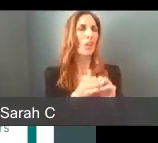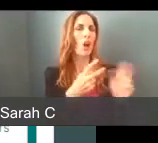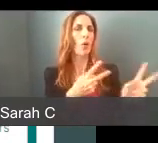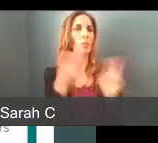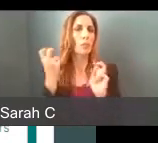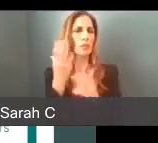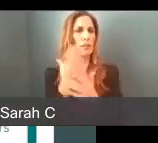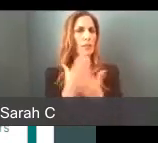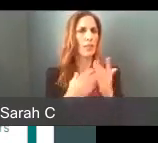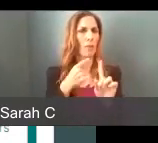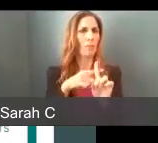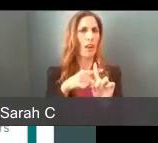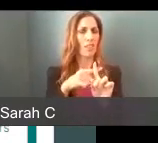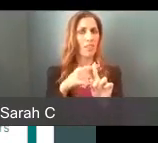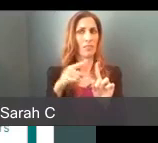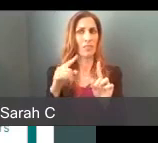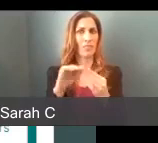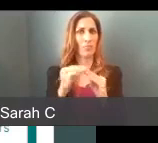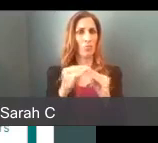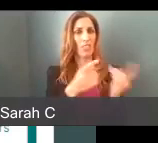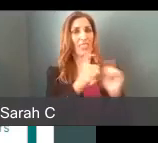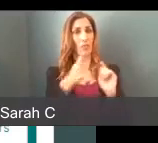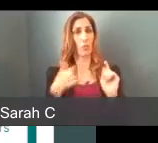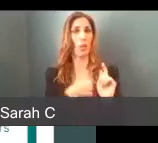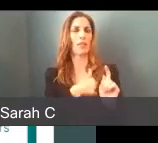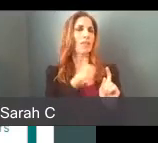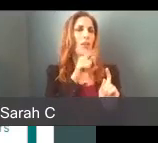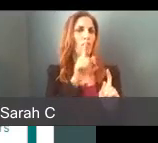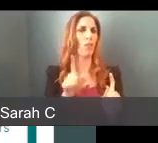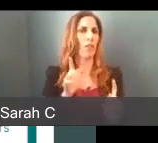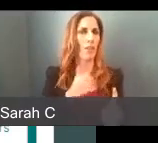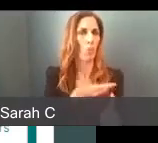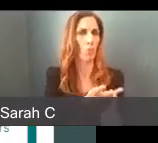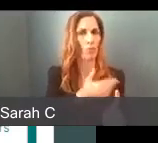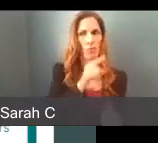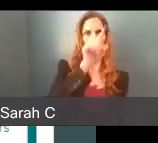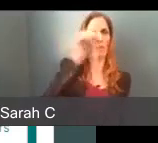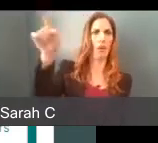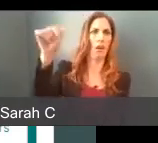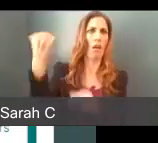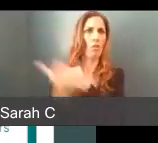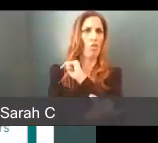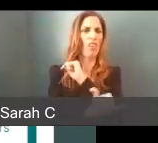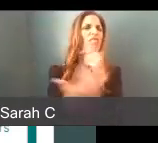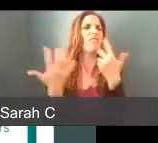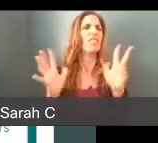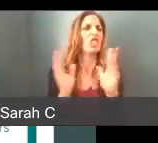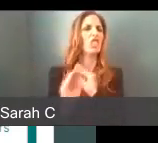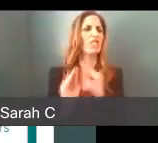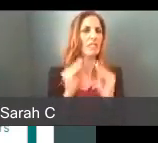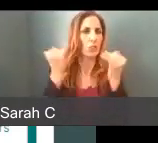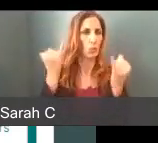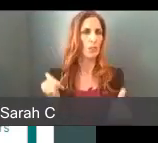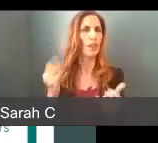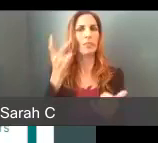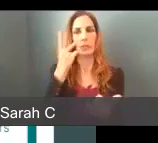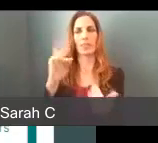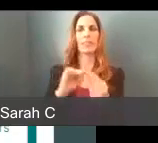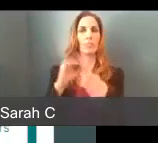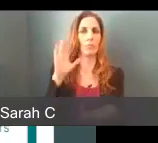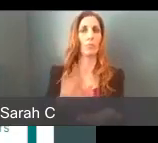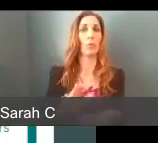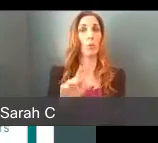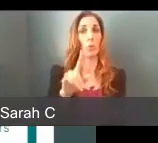to our County that were not our cases. So that has been rectified today and that 162 number is